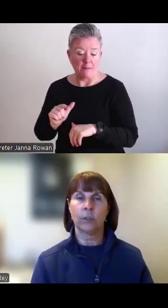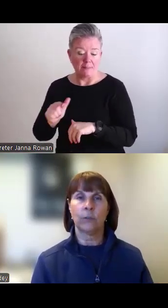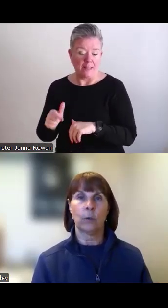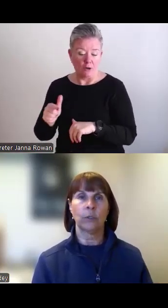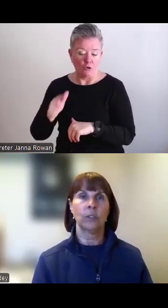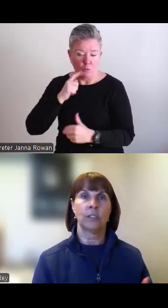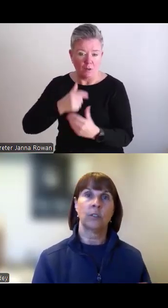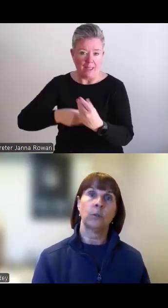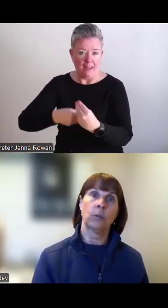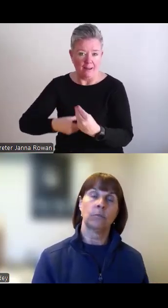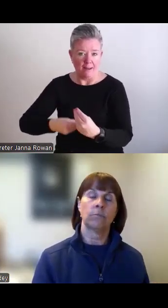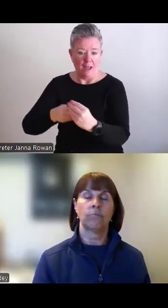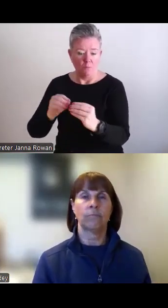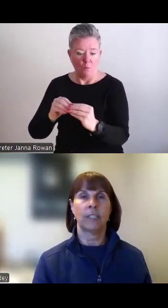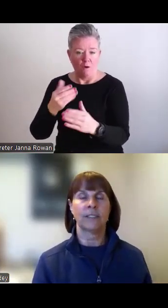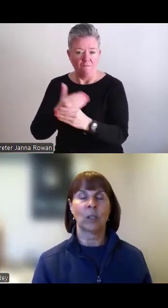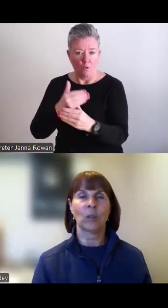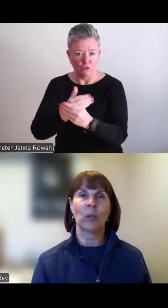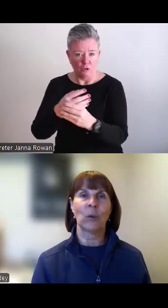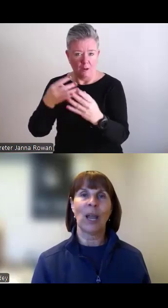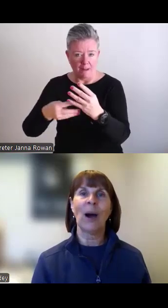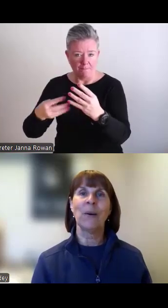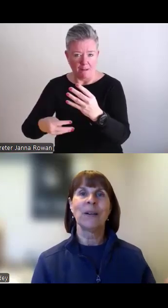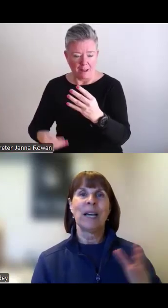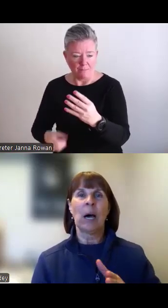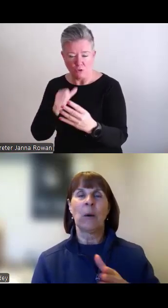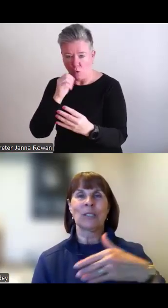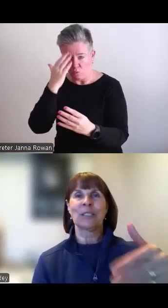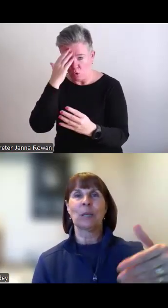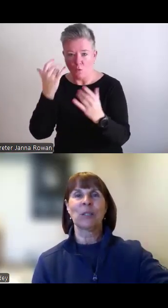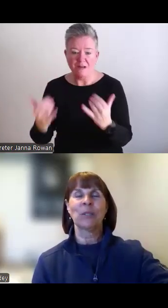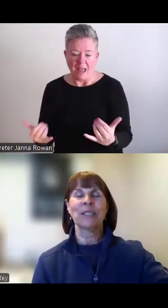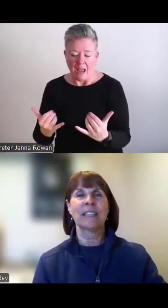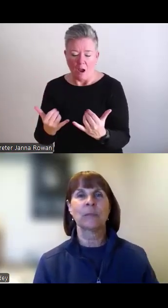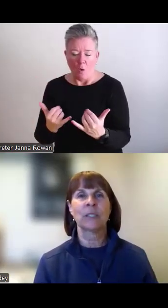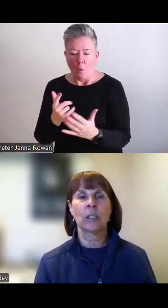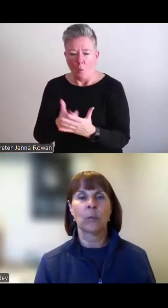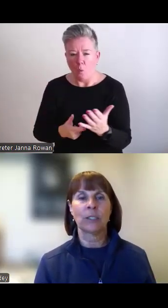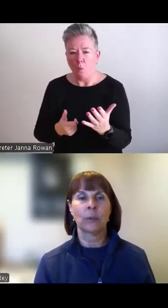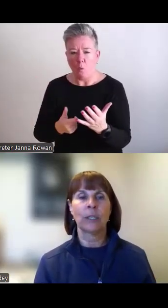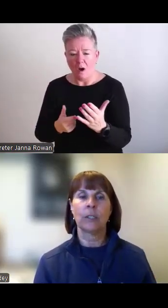additional folders since you don't necessarily know now what subsequent assessments they'll be